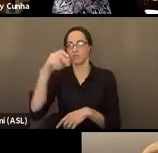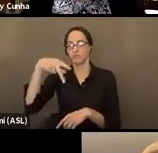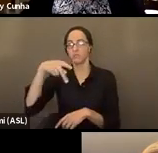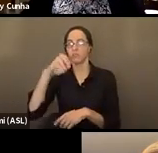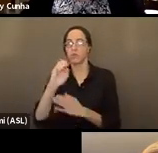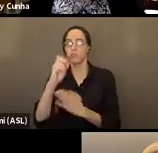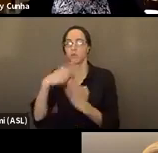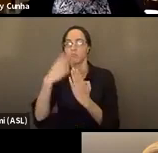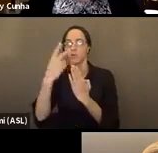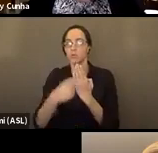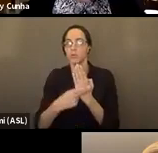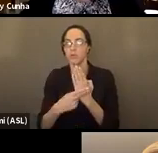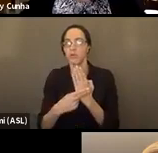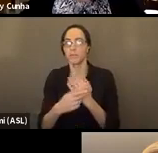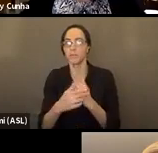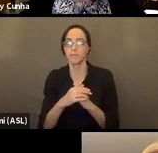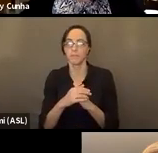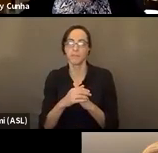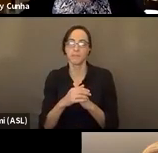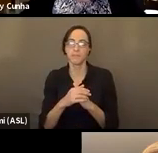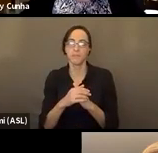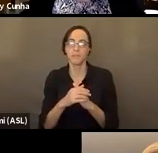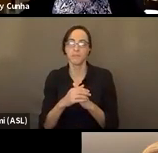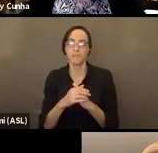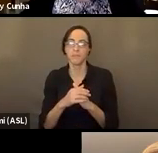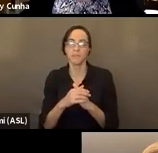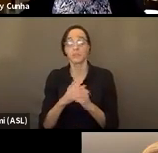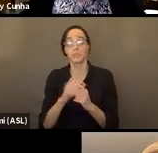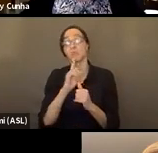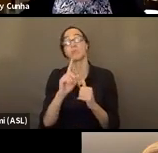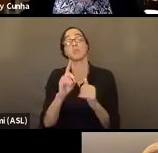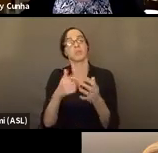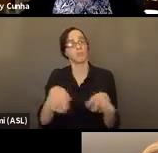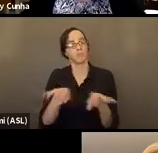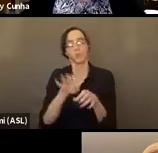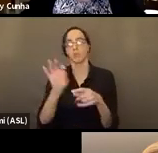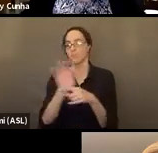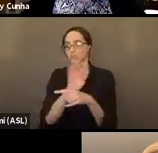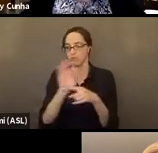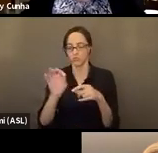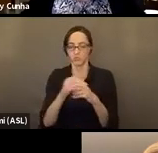so yeah that's really an important function and more and more communities